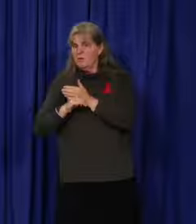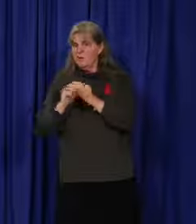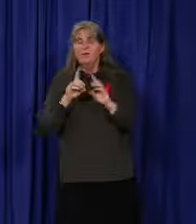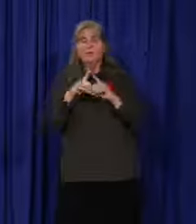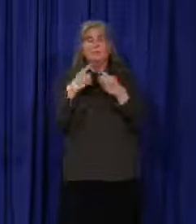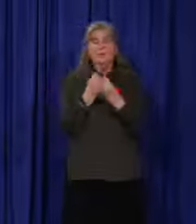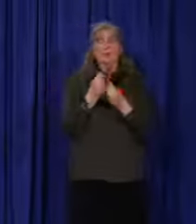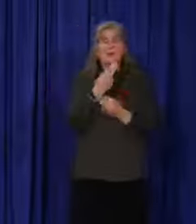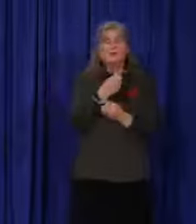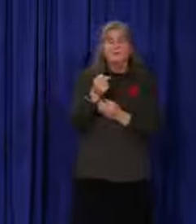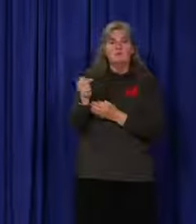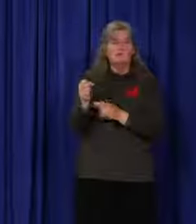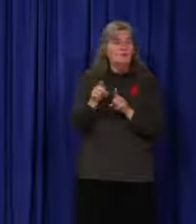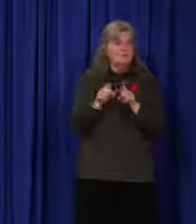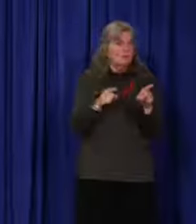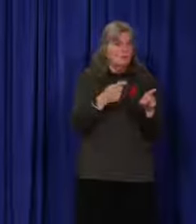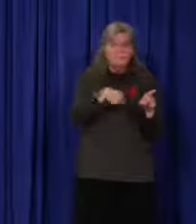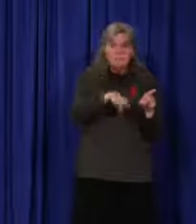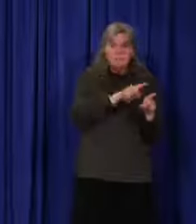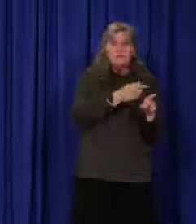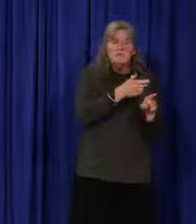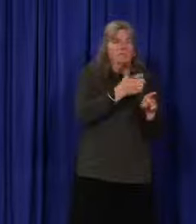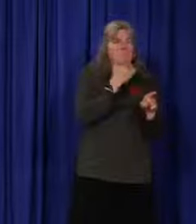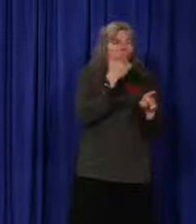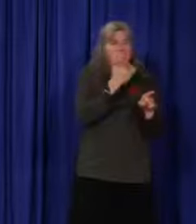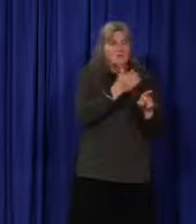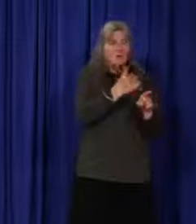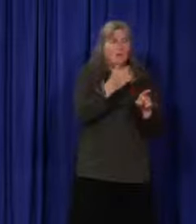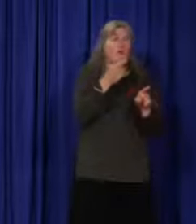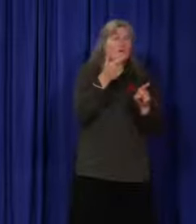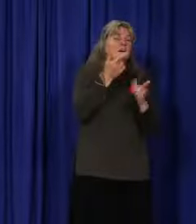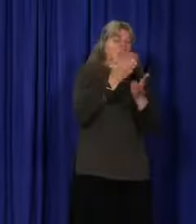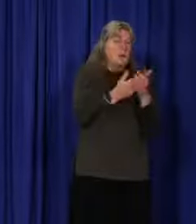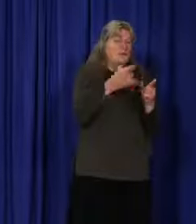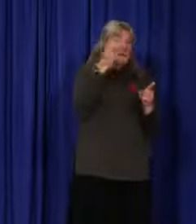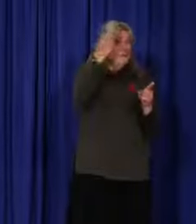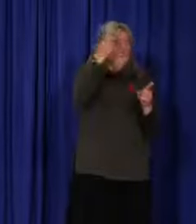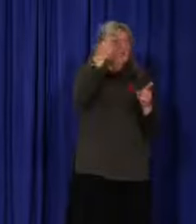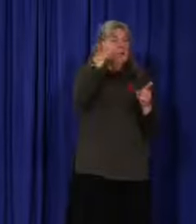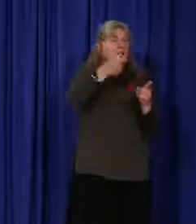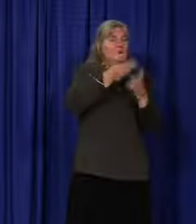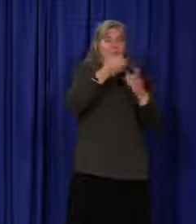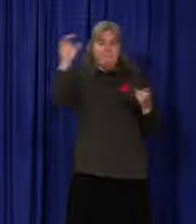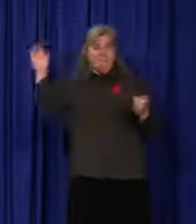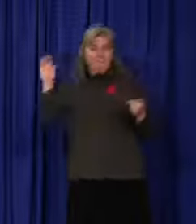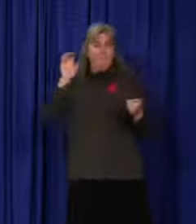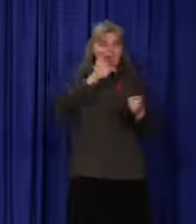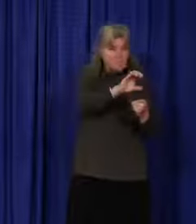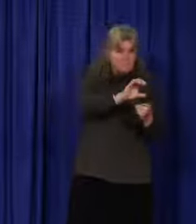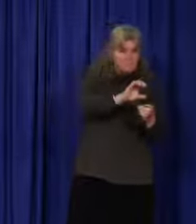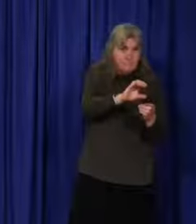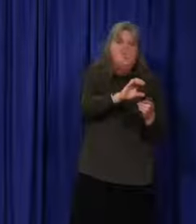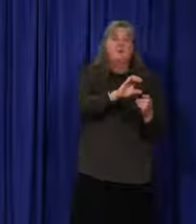community's wishes are. And those are best placed or found on the CYFM website where